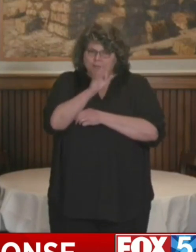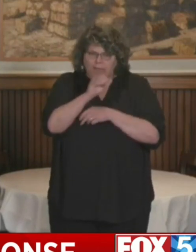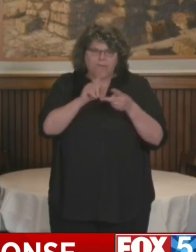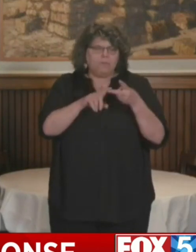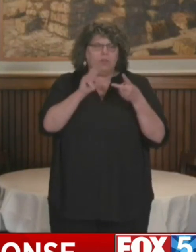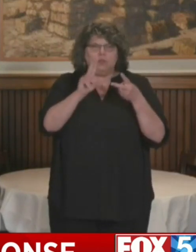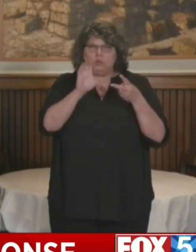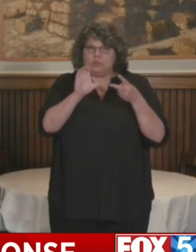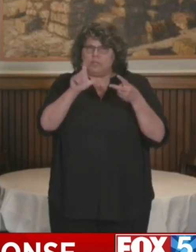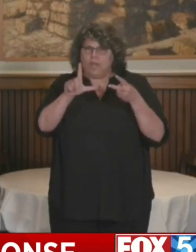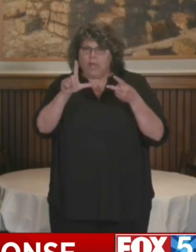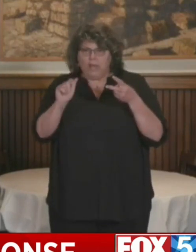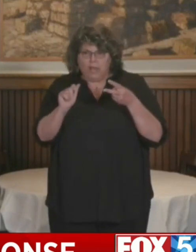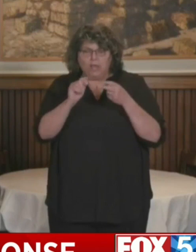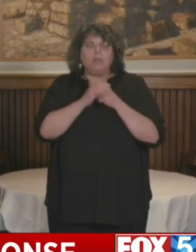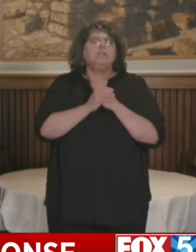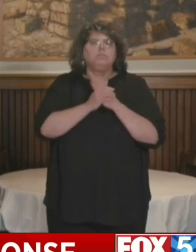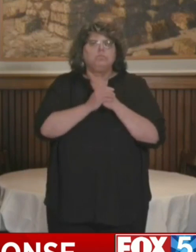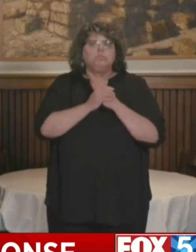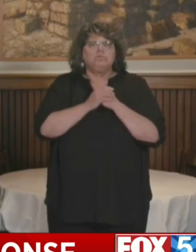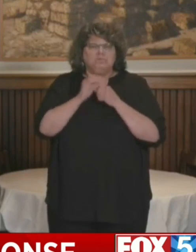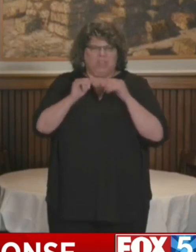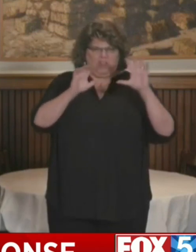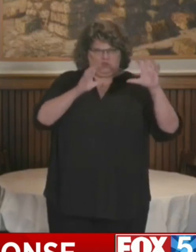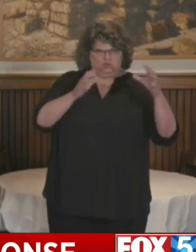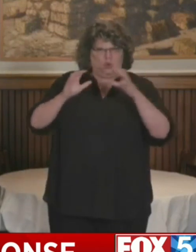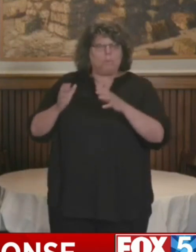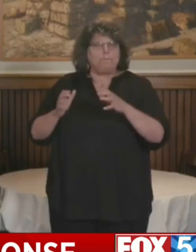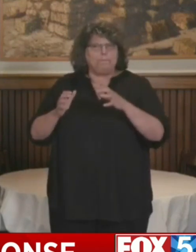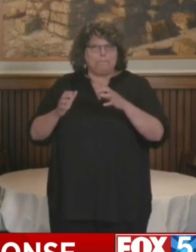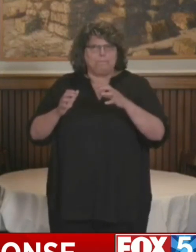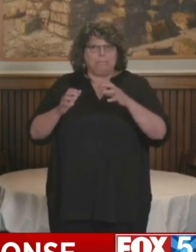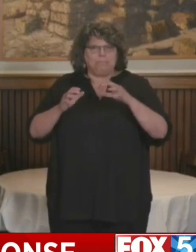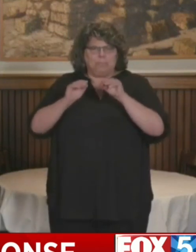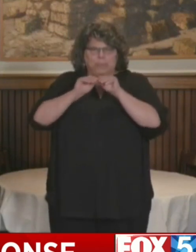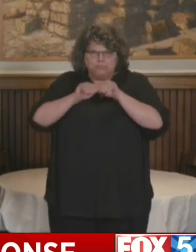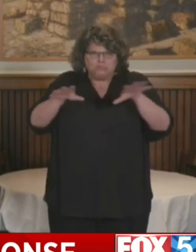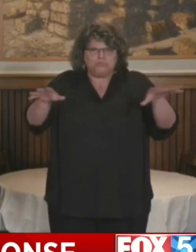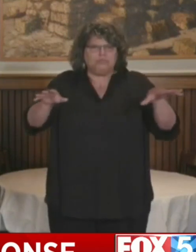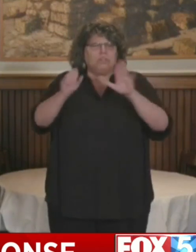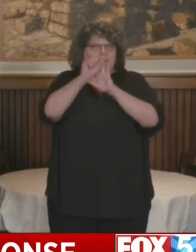NOW HAVE BEEN ABLE TO TRAIN AN ADDITIONAL 500 THROUGH OUR PARTNERSHIP WITH UCSF AND U C